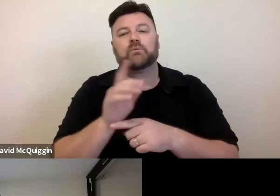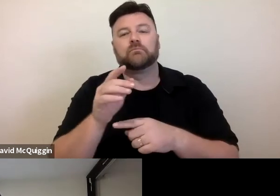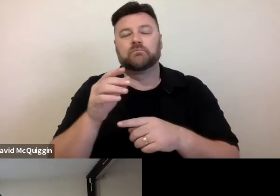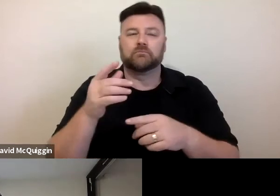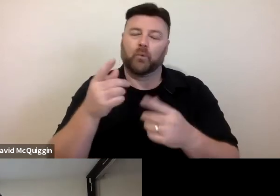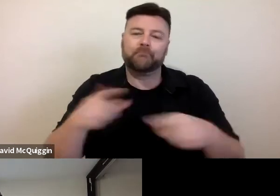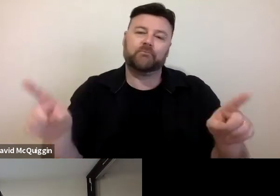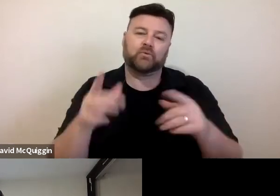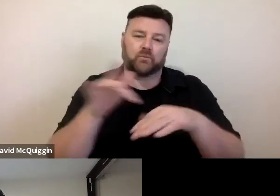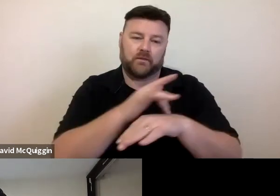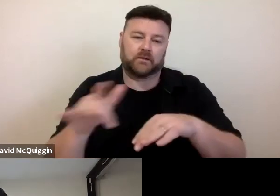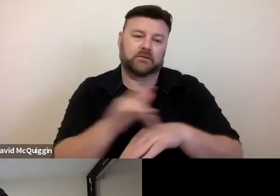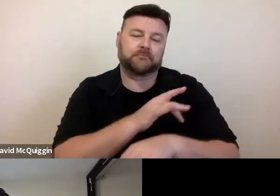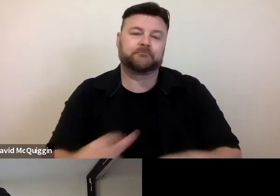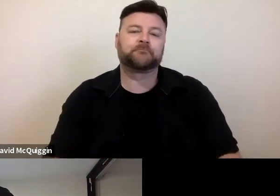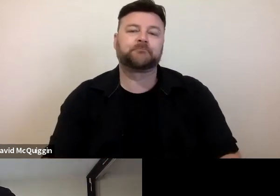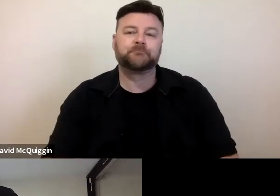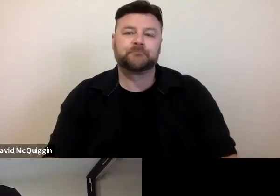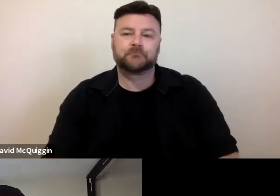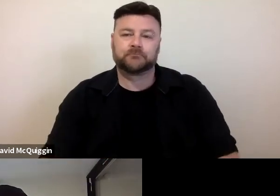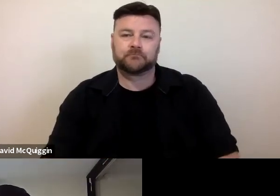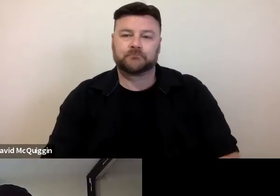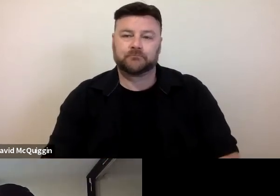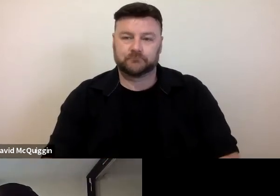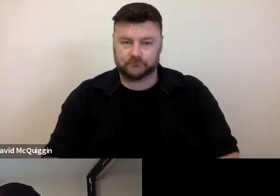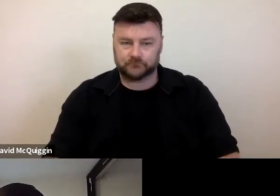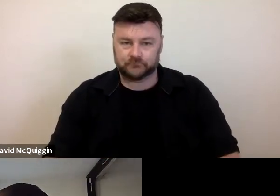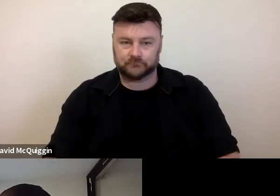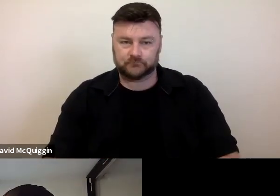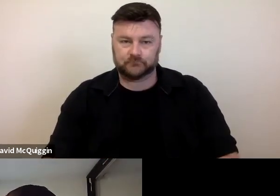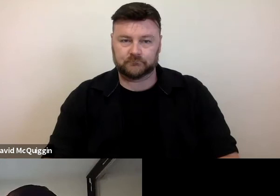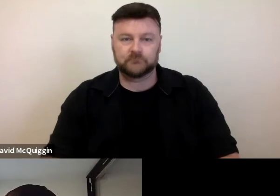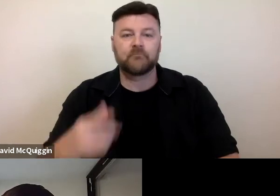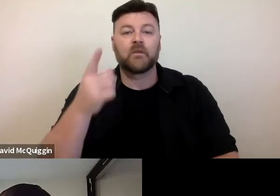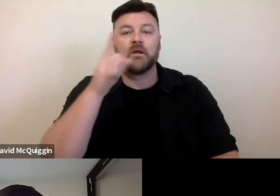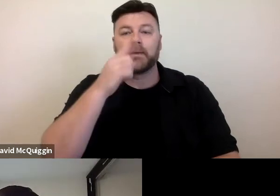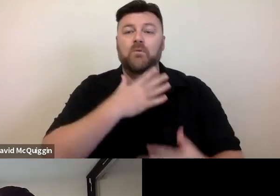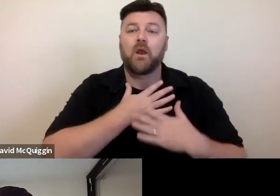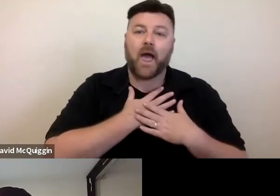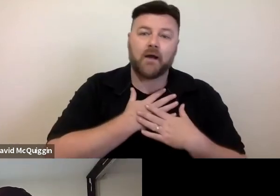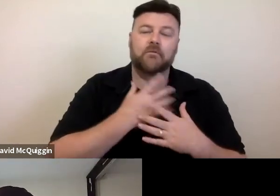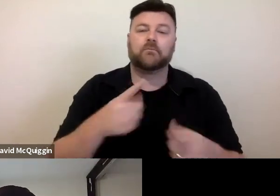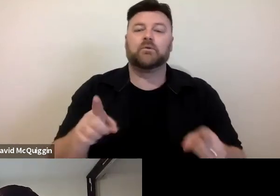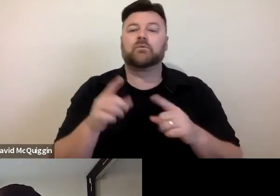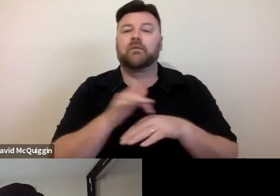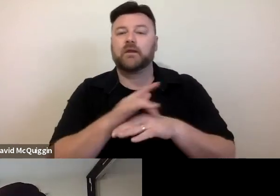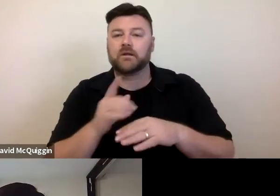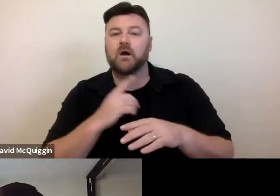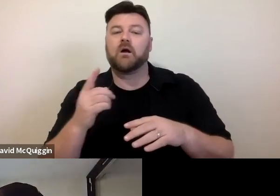There was a whole bunch of stuff done bringing musical theatre, people who love musical theatre, people who love light opera in. It a Tess same asset.